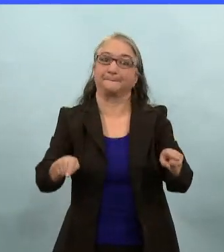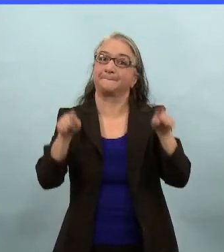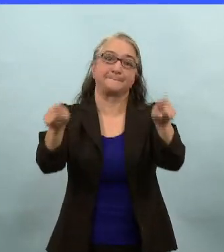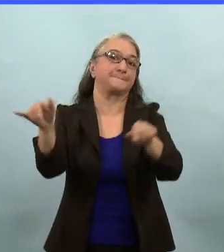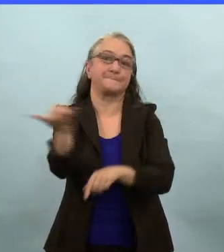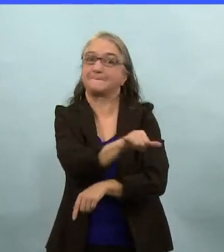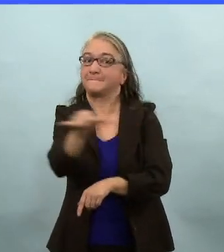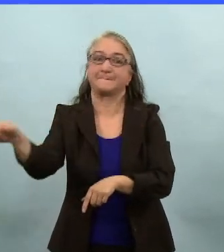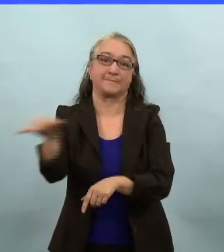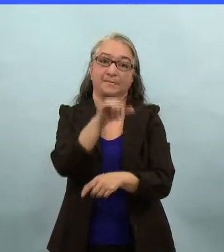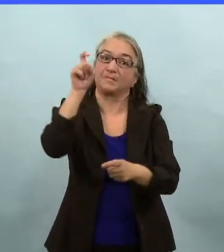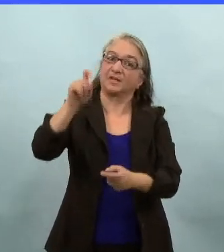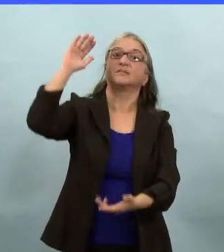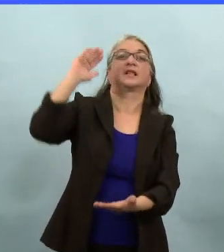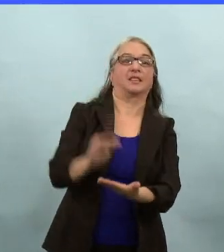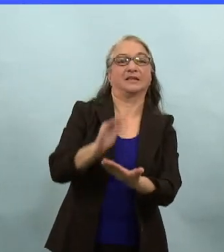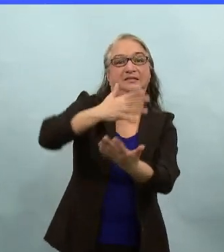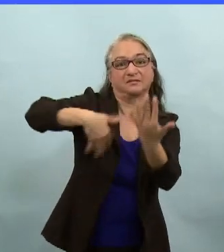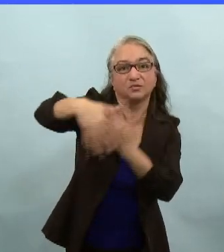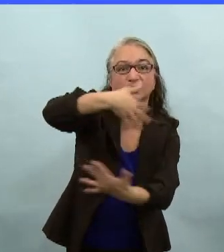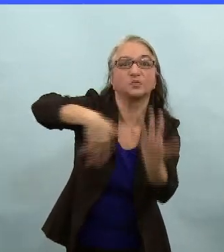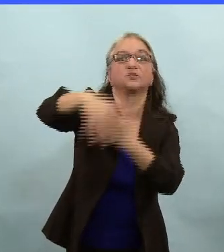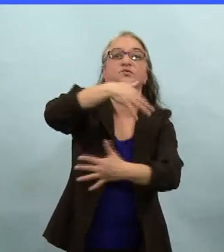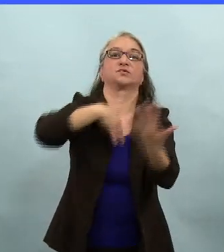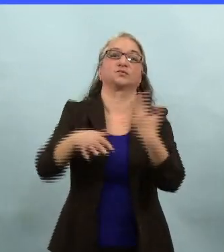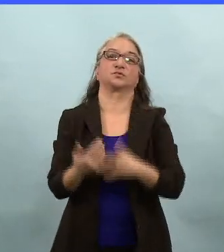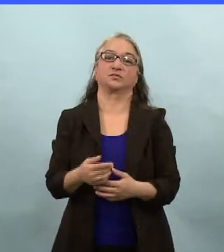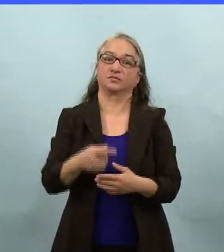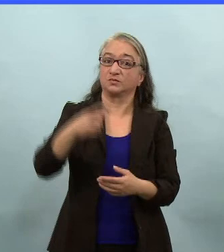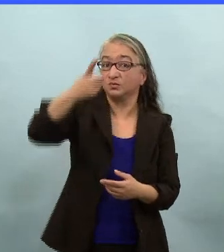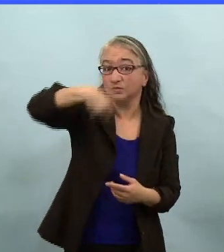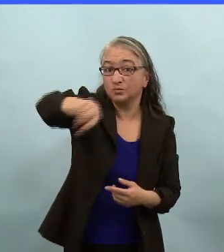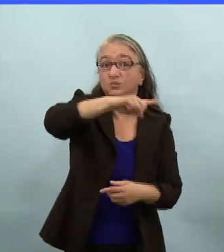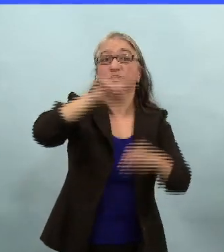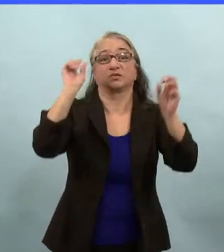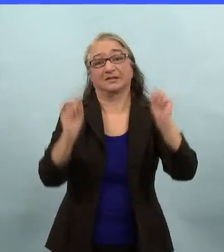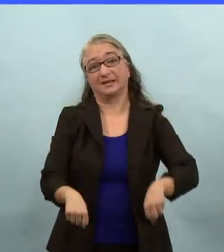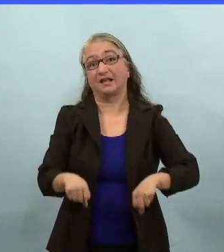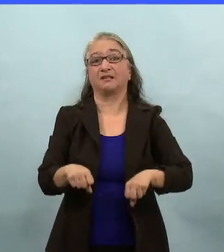everyone can do that at an individual level you could do it at a family level and at a community